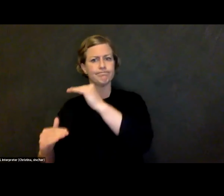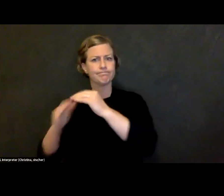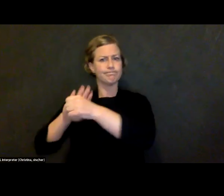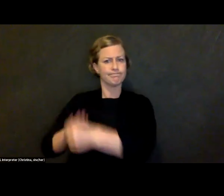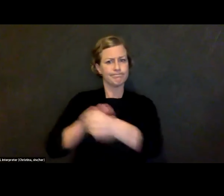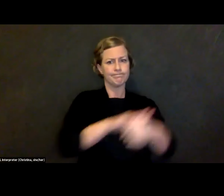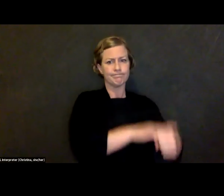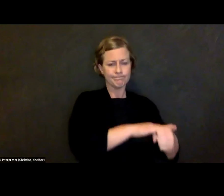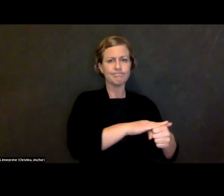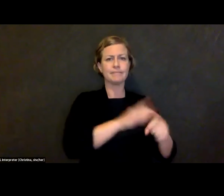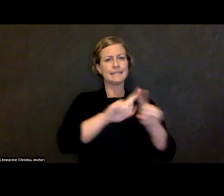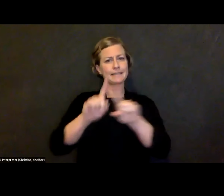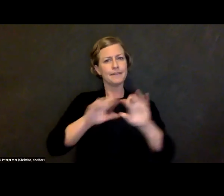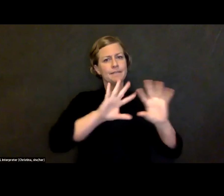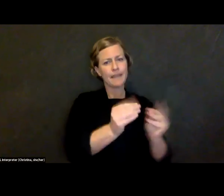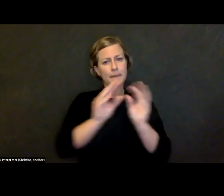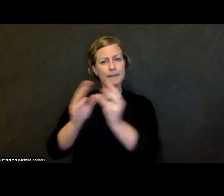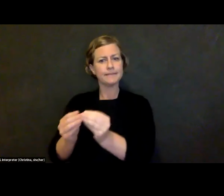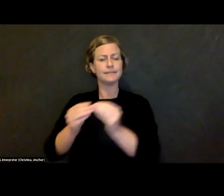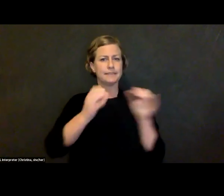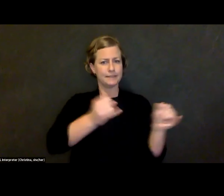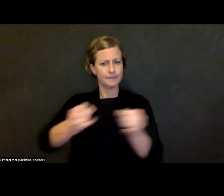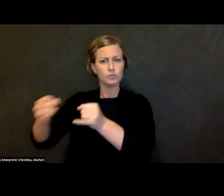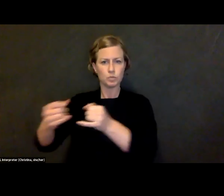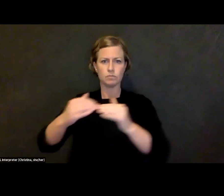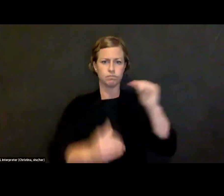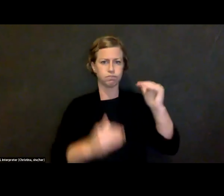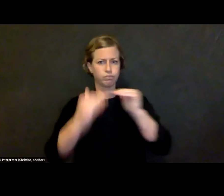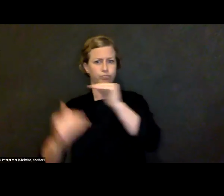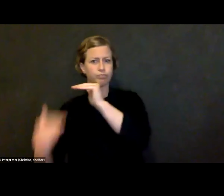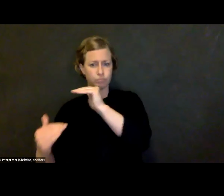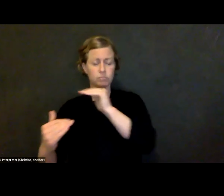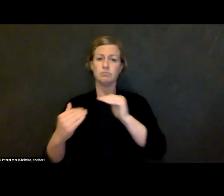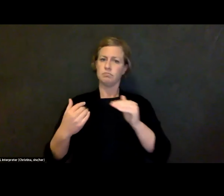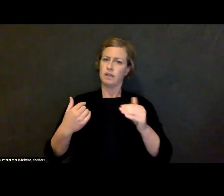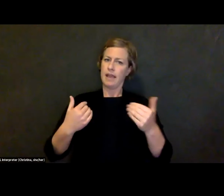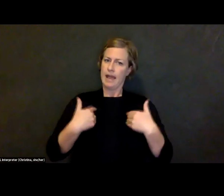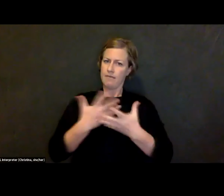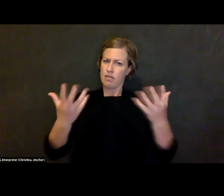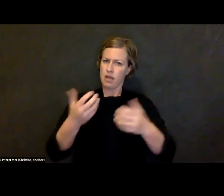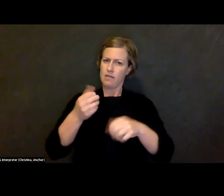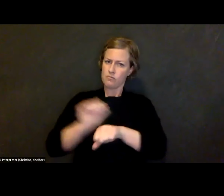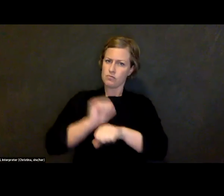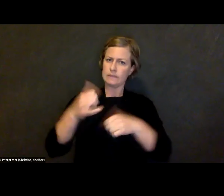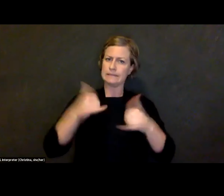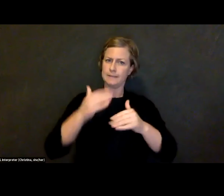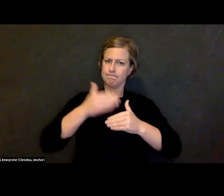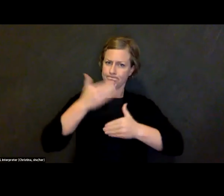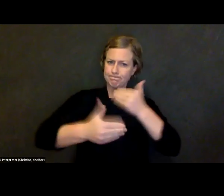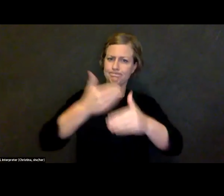pandemic has layed bare so many inequities and structural racism